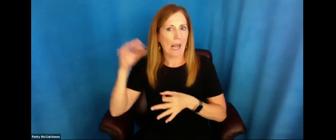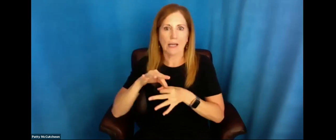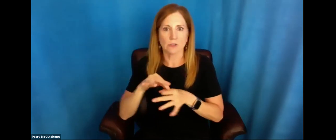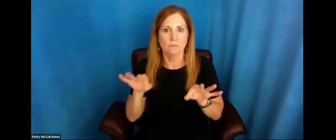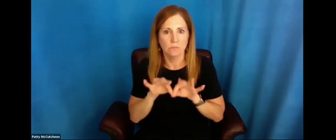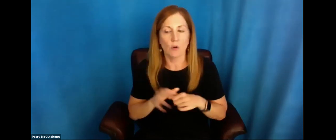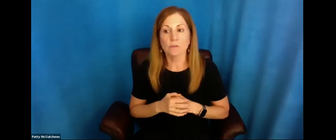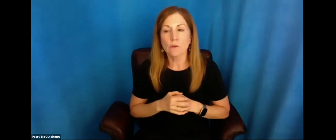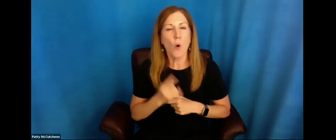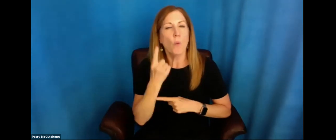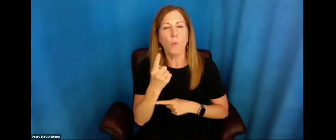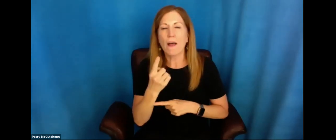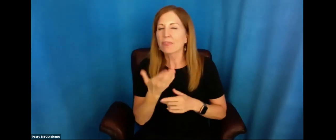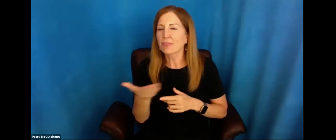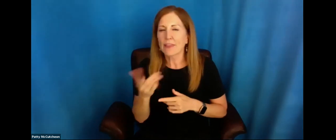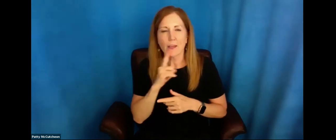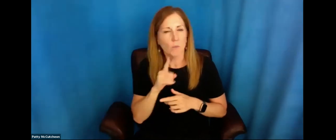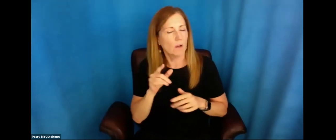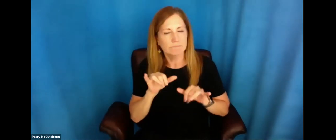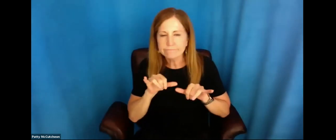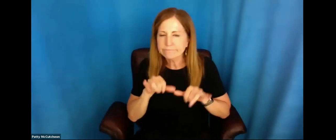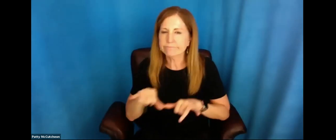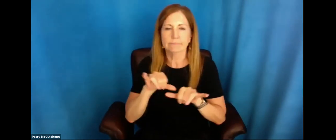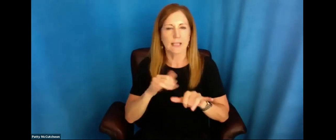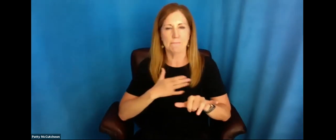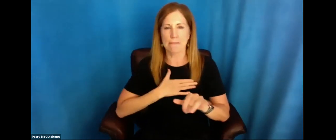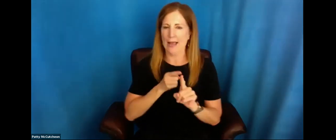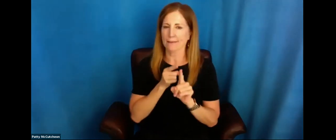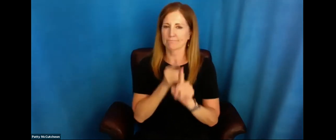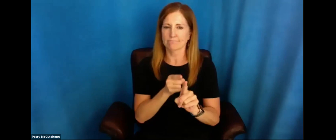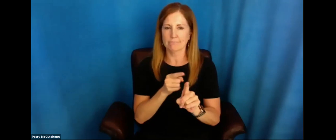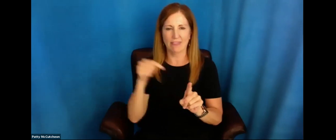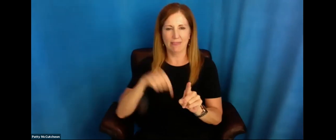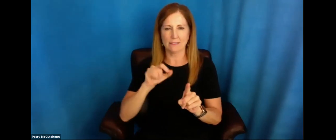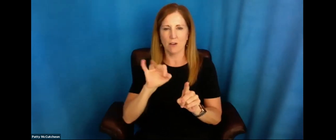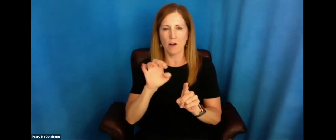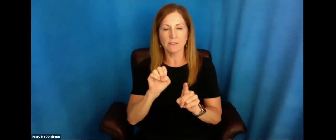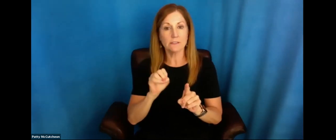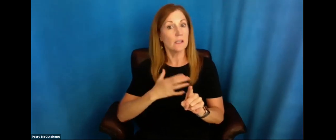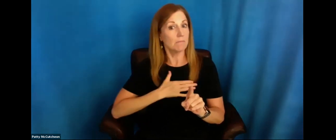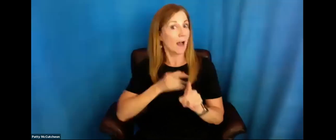change is my mission in this office. And my mission in this office is to make it as easy as